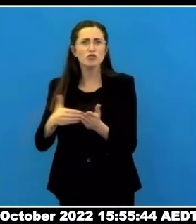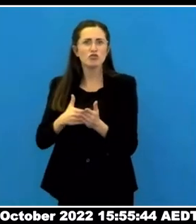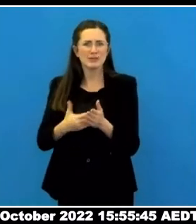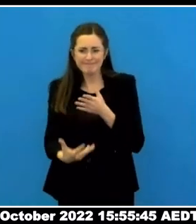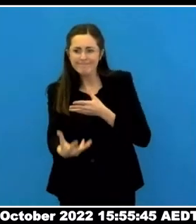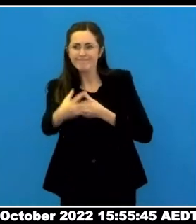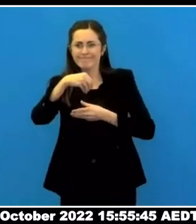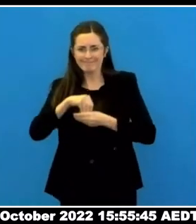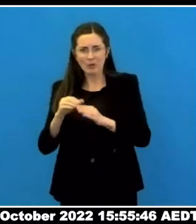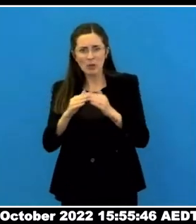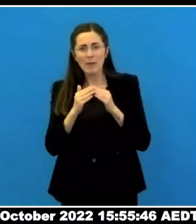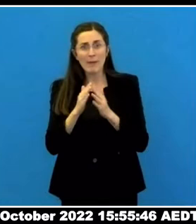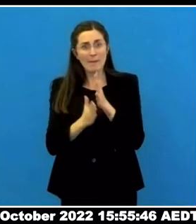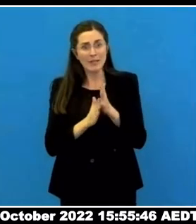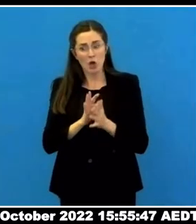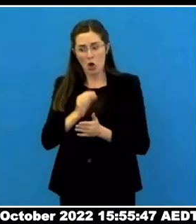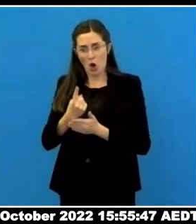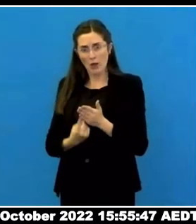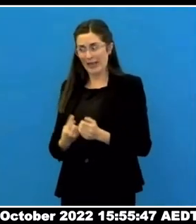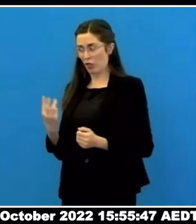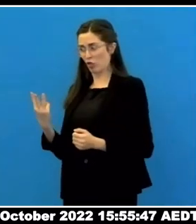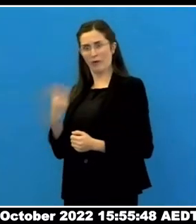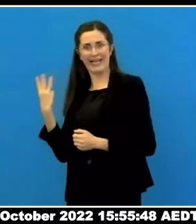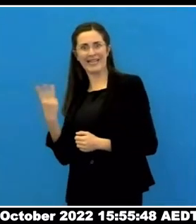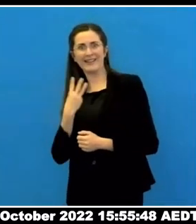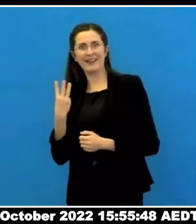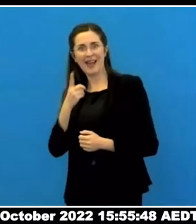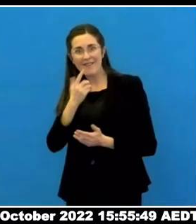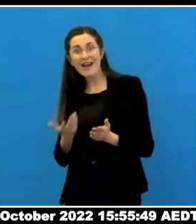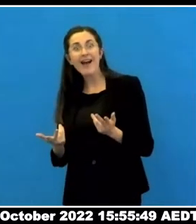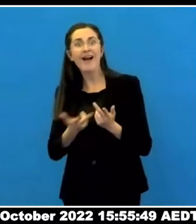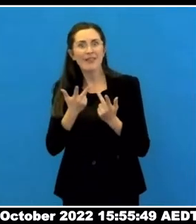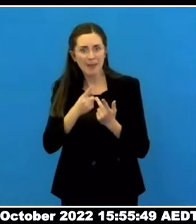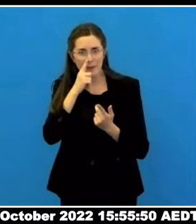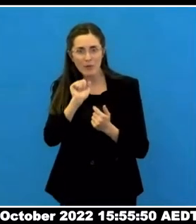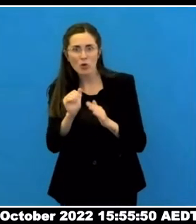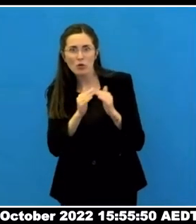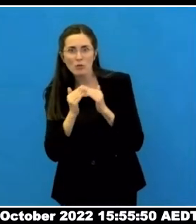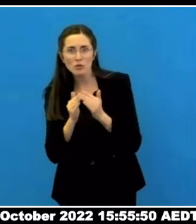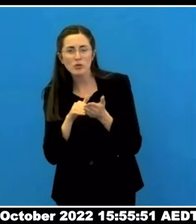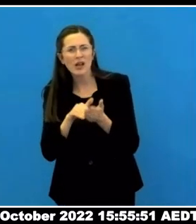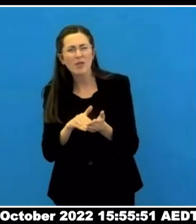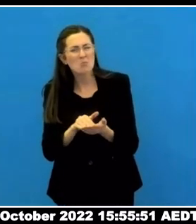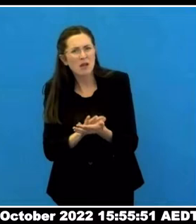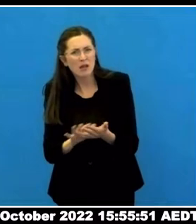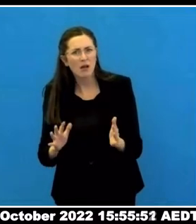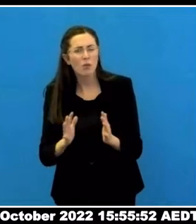so the burden is just not on a very few small number of people? How do you do that?